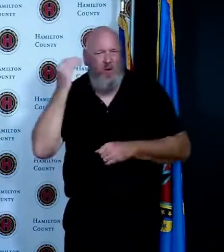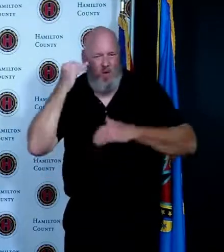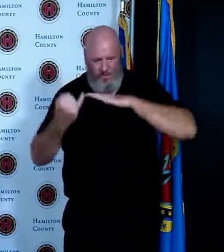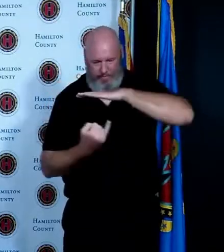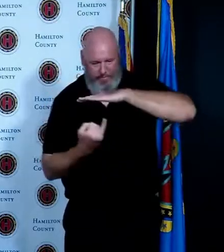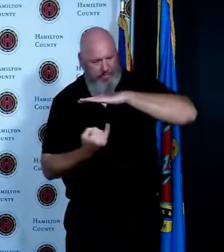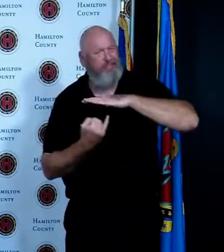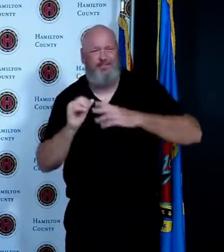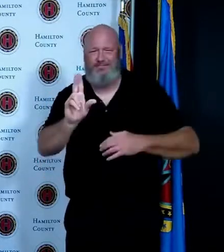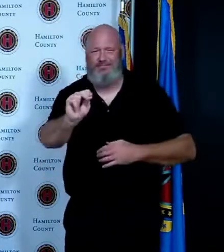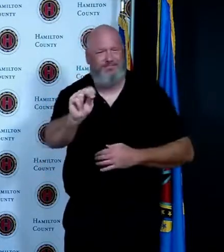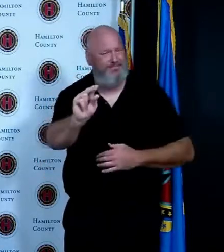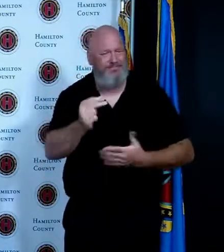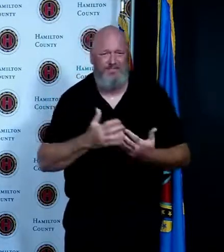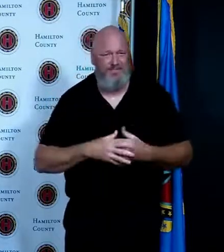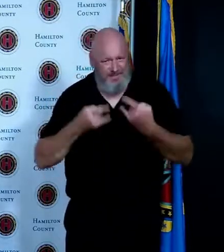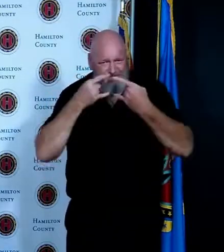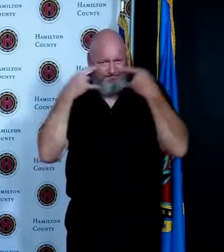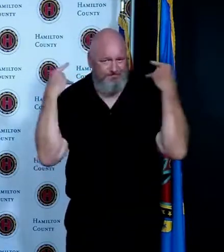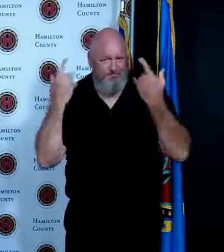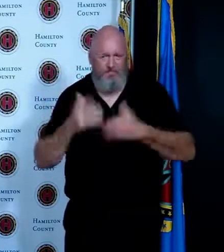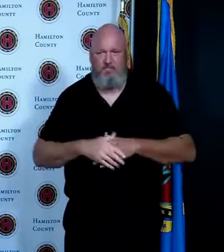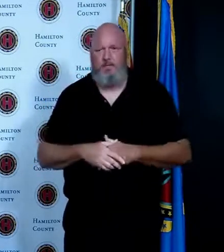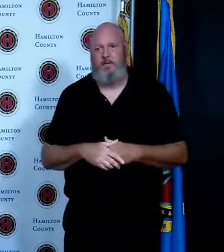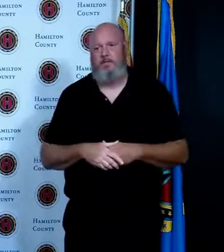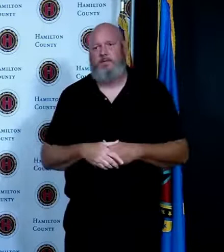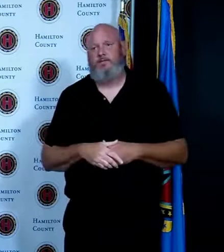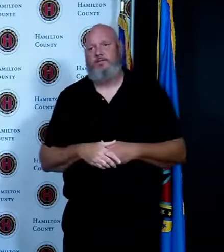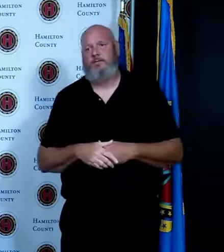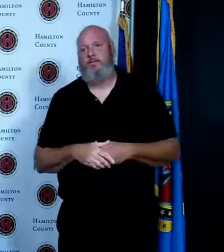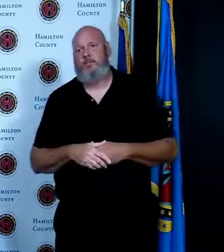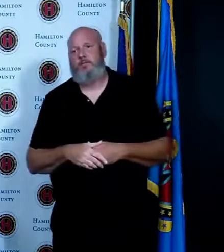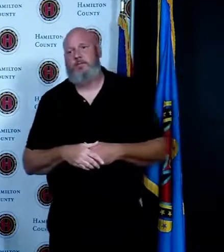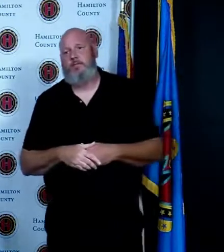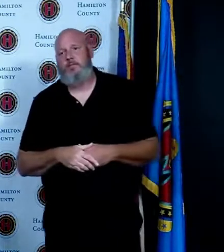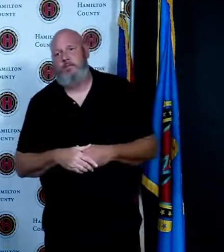with WVXU news he wrote in the Governor mentioned yesterday about Covid-19